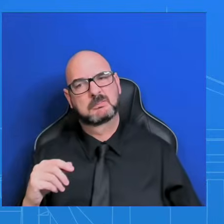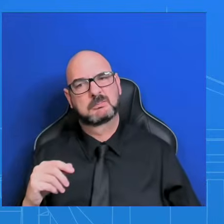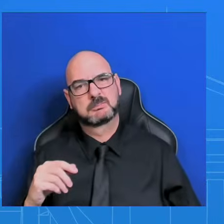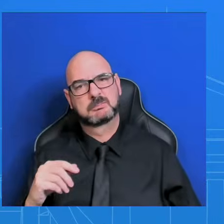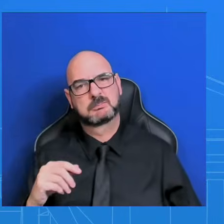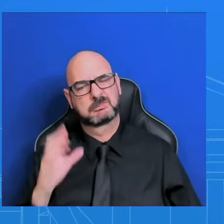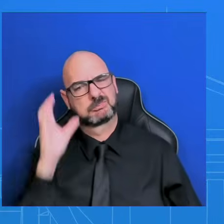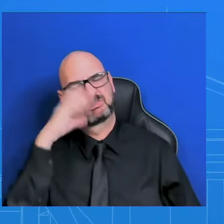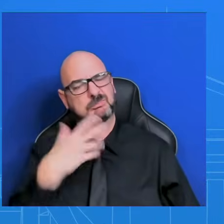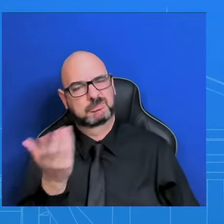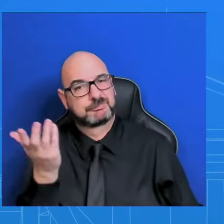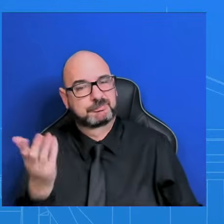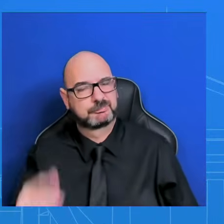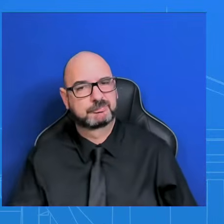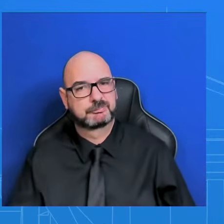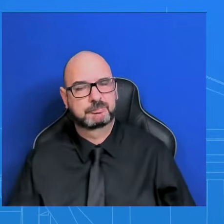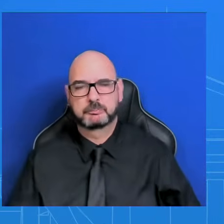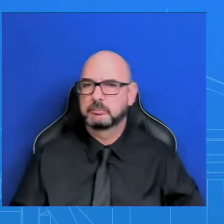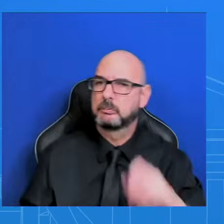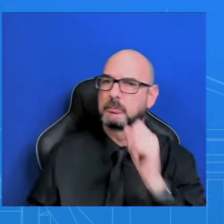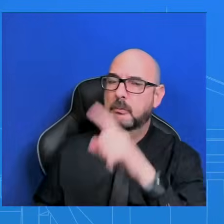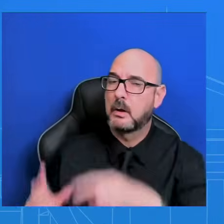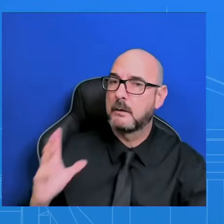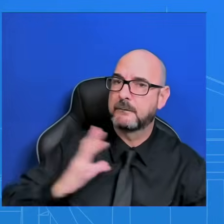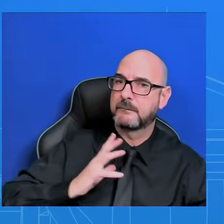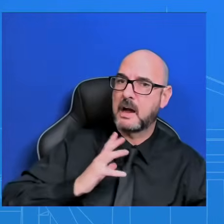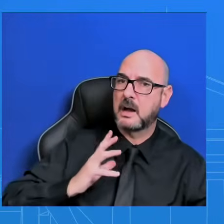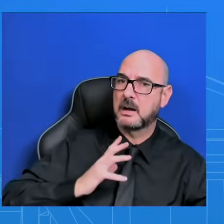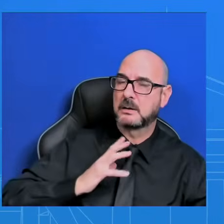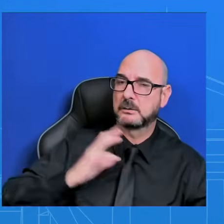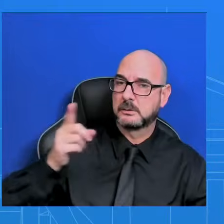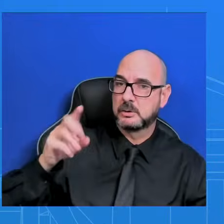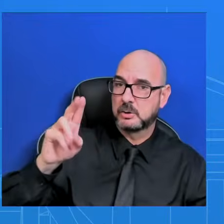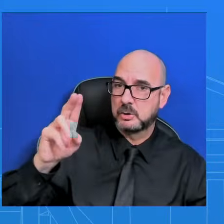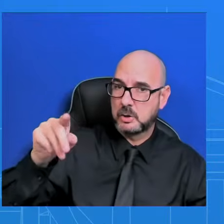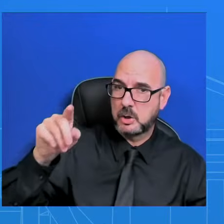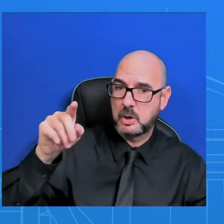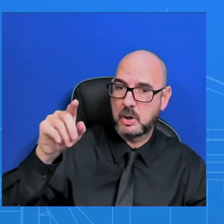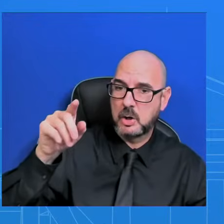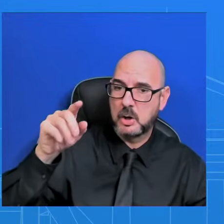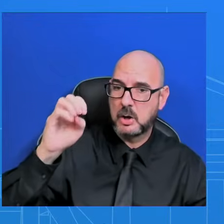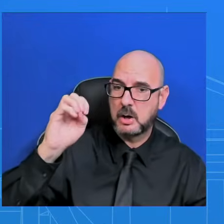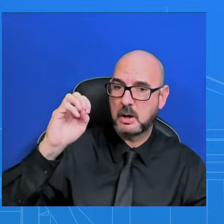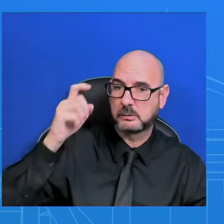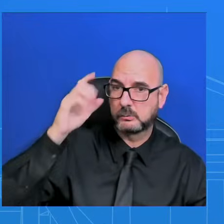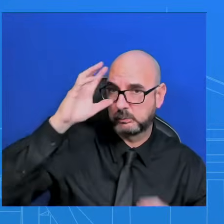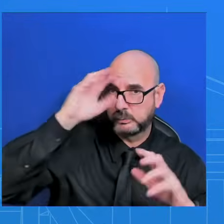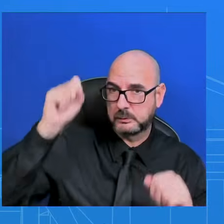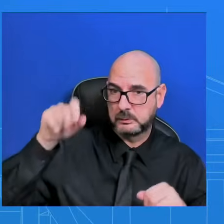to fight in court on the -- on a constitutional basis that this is not something that could happen? Ms. Jean-Pierre: Yeah. And I will say, I'm going to let my --